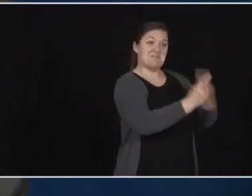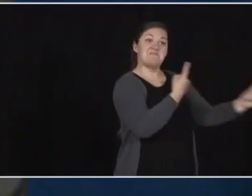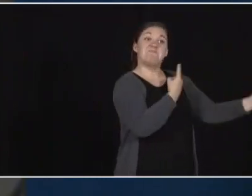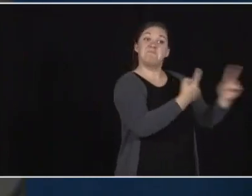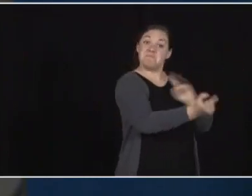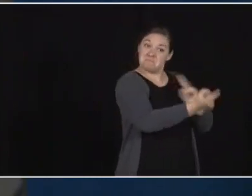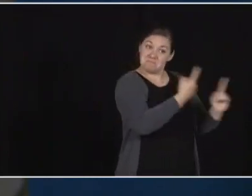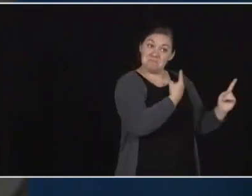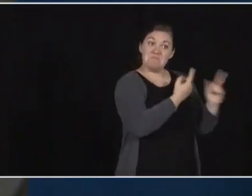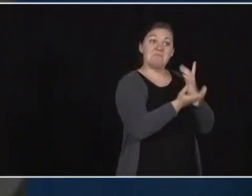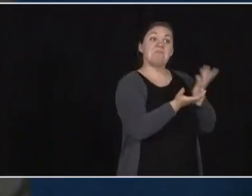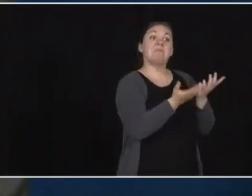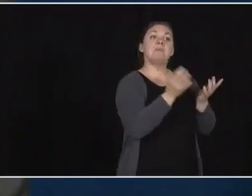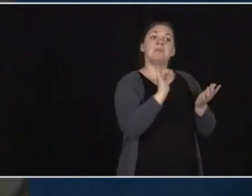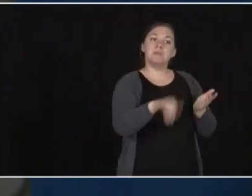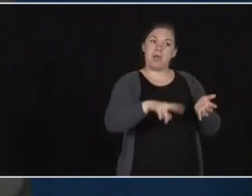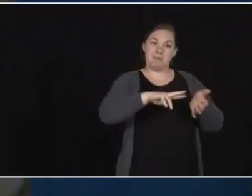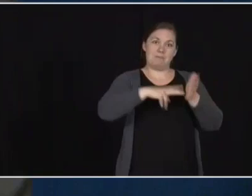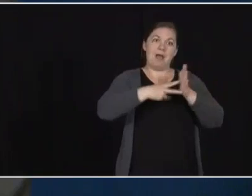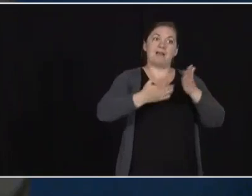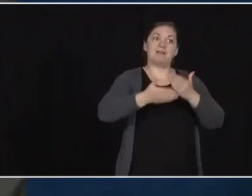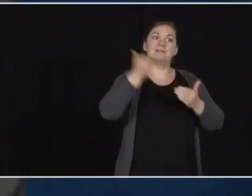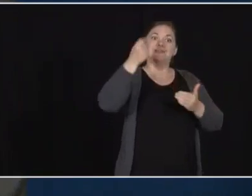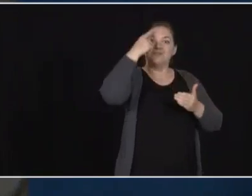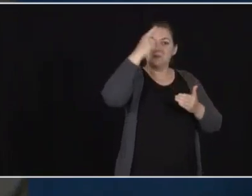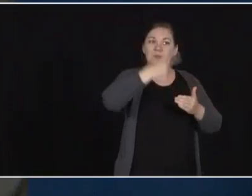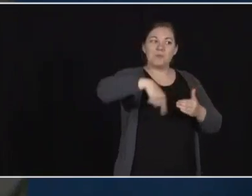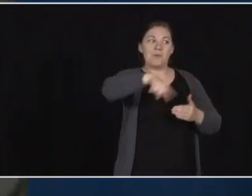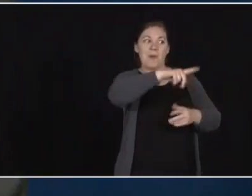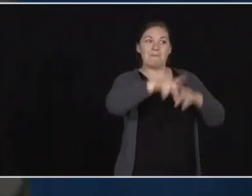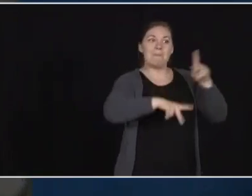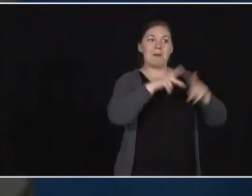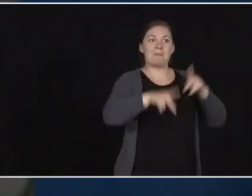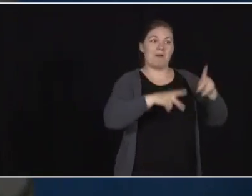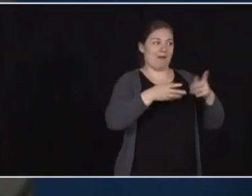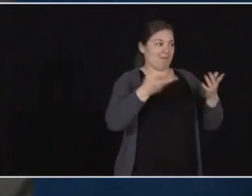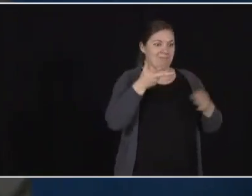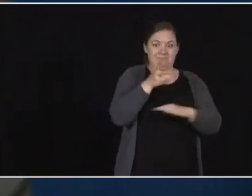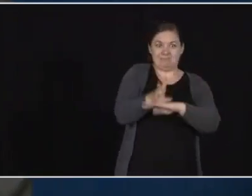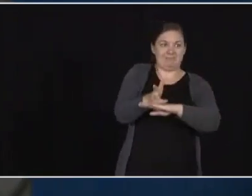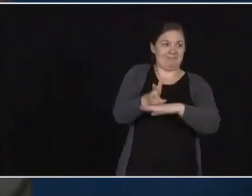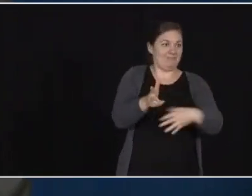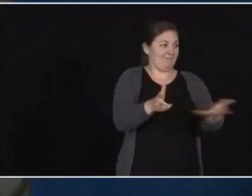An approach that will make this testing is accessible and available and make this testing done in a way